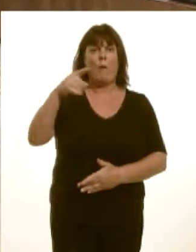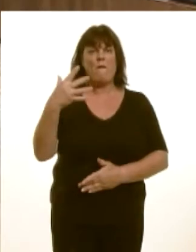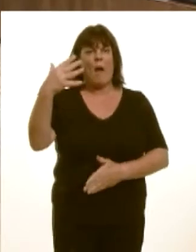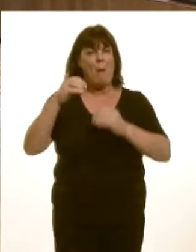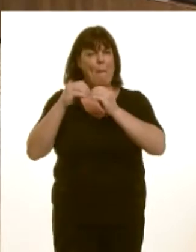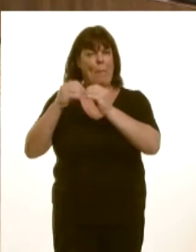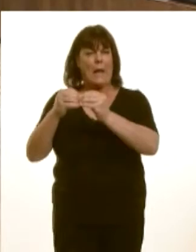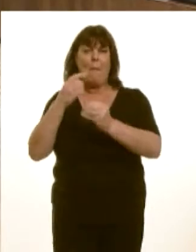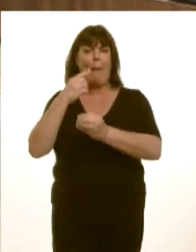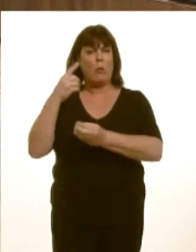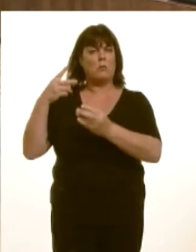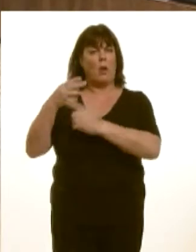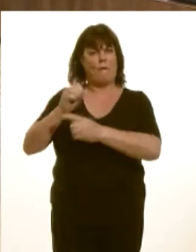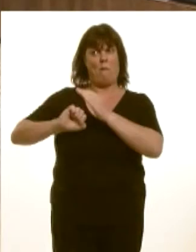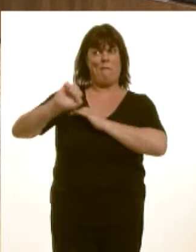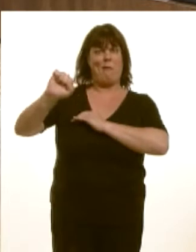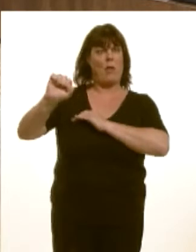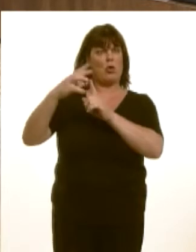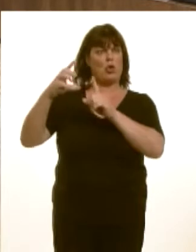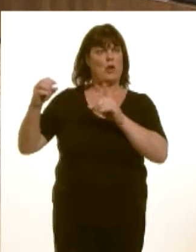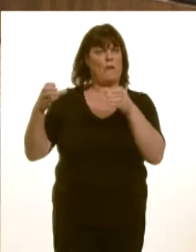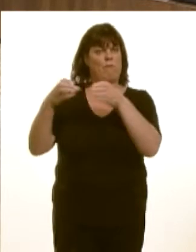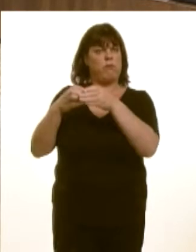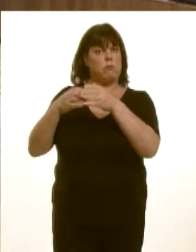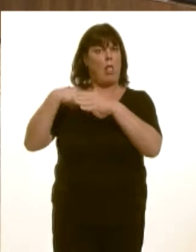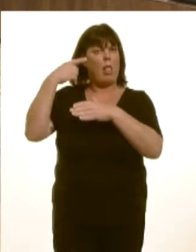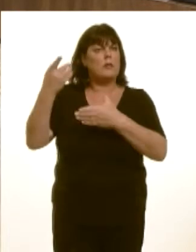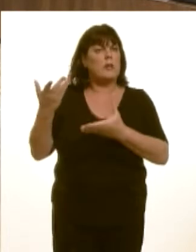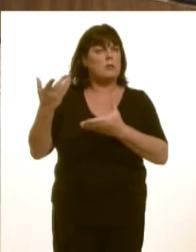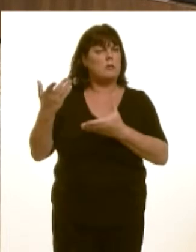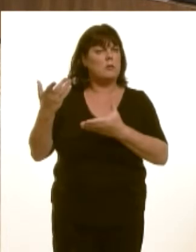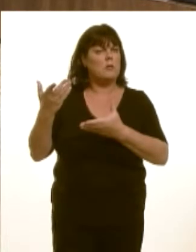Andrew R.T. Davies: As per usual, First Minister, you have sidestepped the direct question that I put to you.